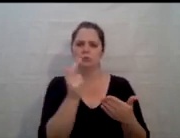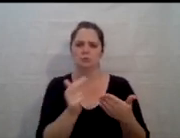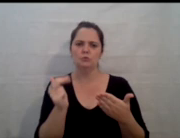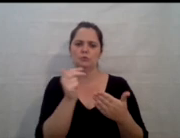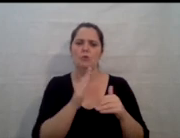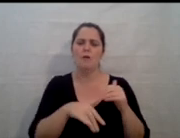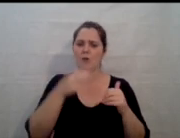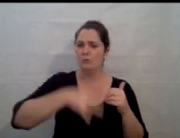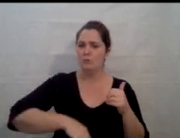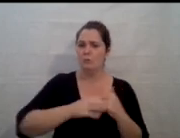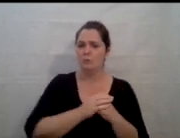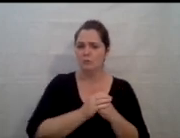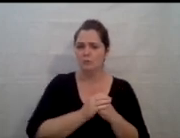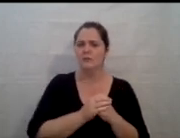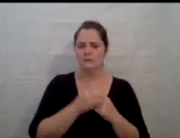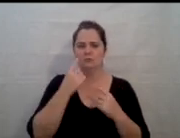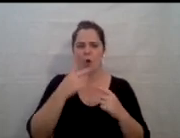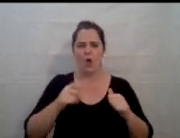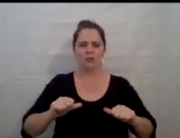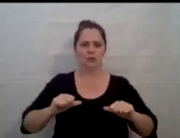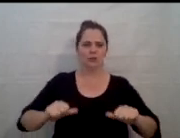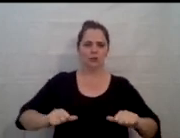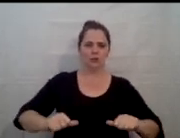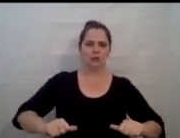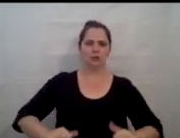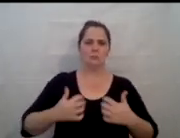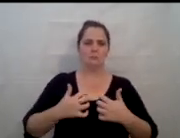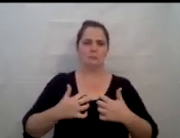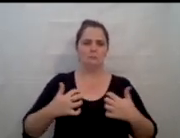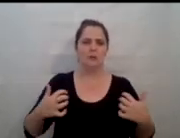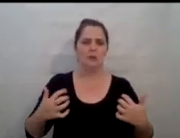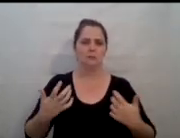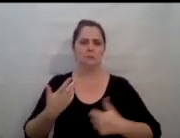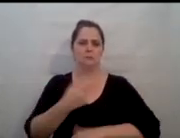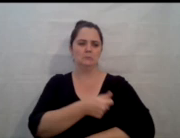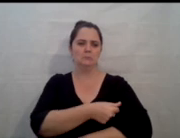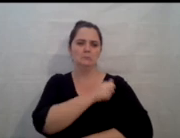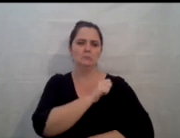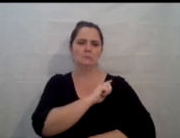of the parts of the body, the musculature, the skeletal structure, the pose – all of those things are put together